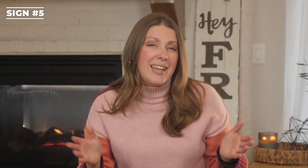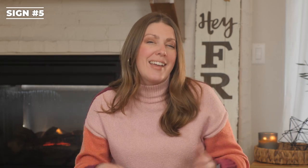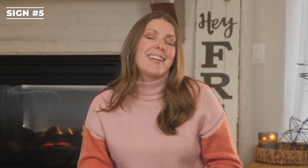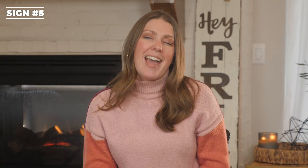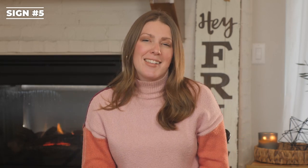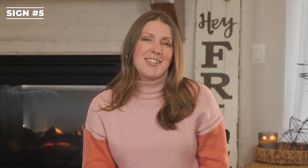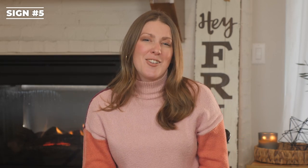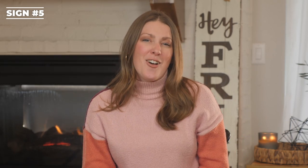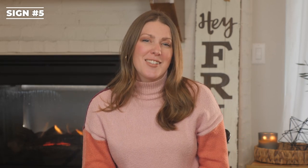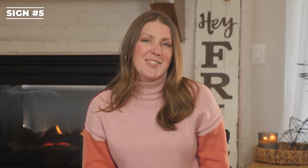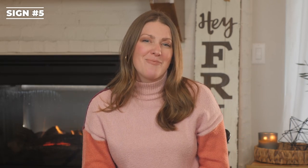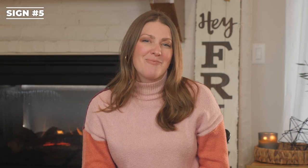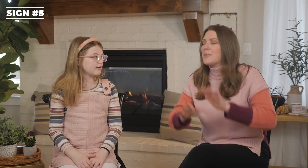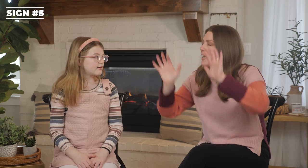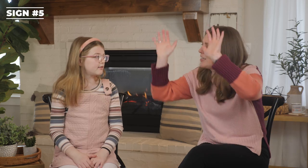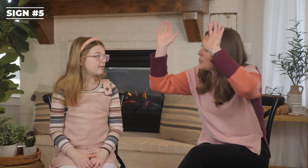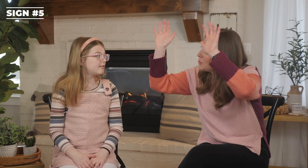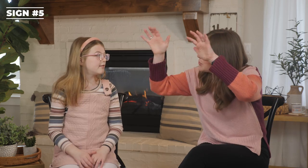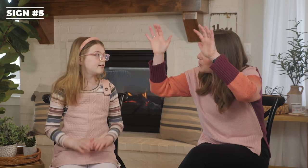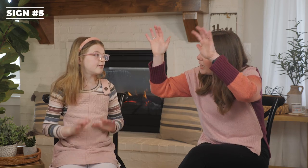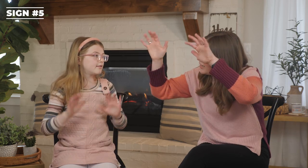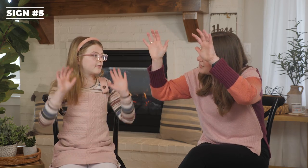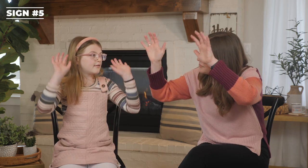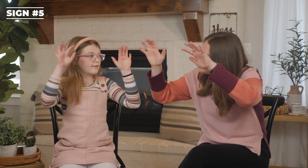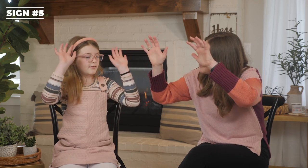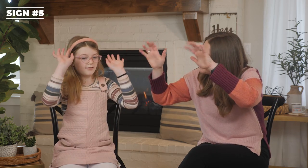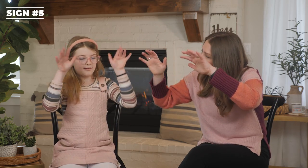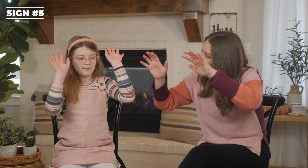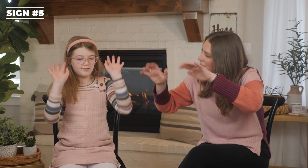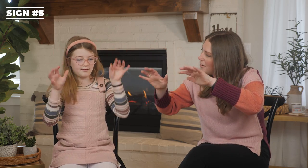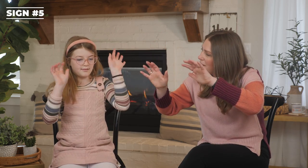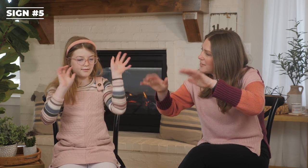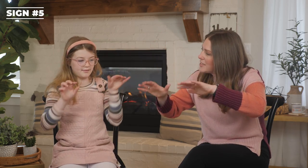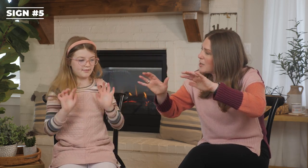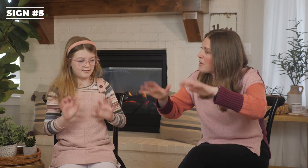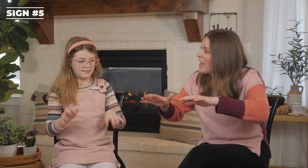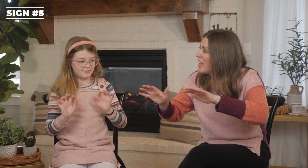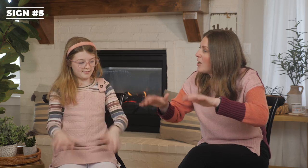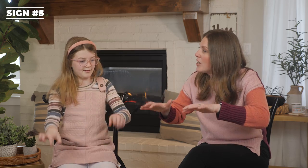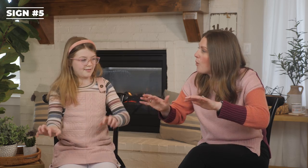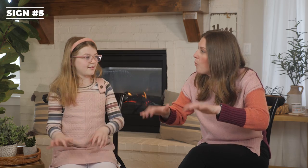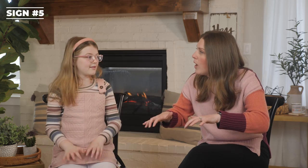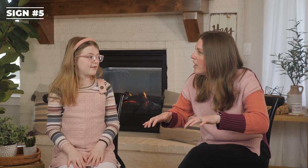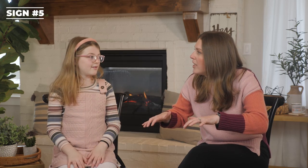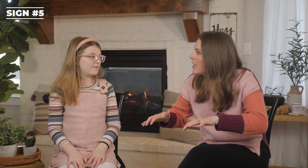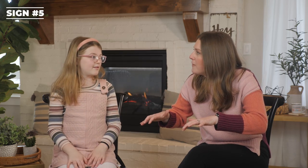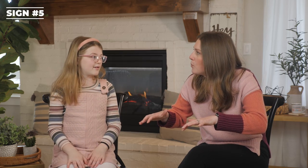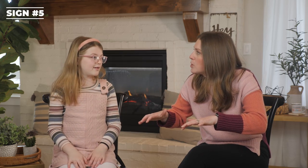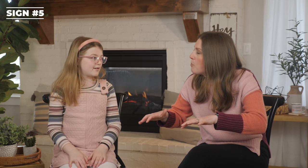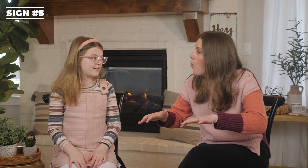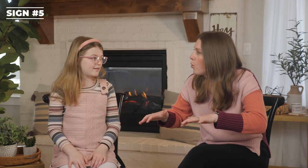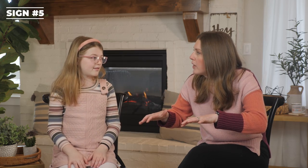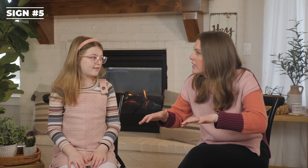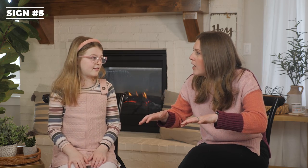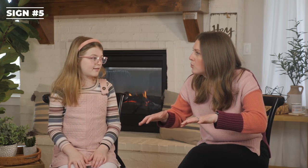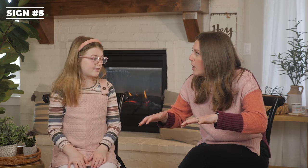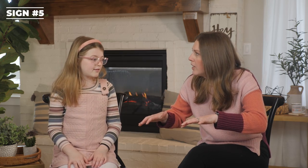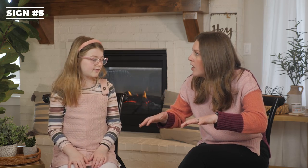raining cats and dogs. Okay can you do the rain? Awesome. Now what if it was pouring down rain?